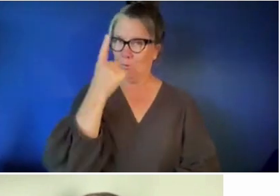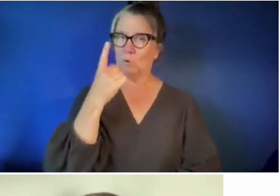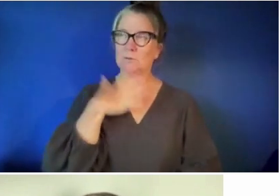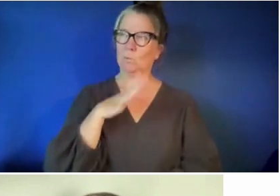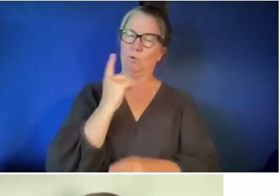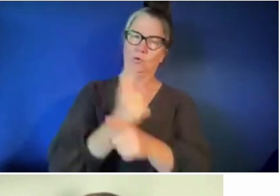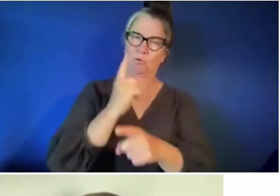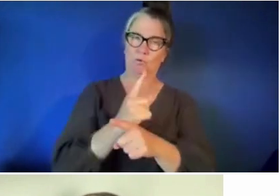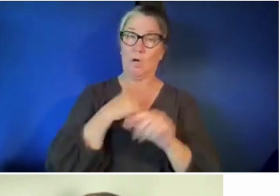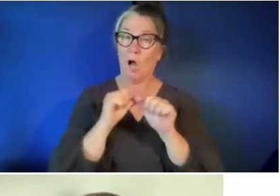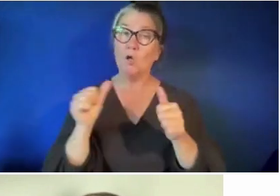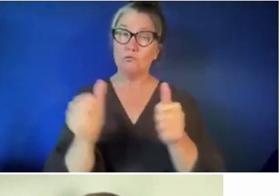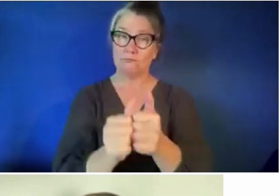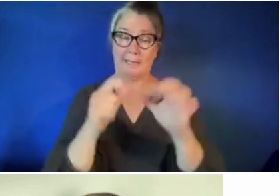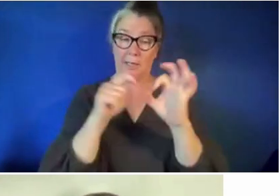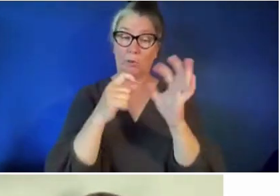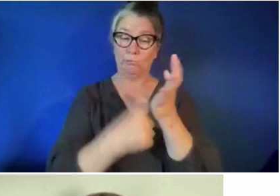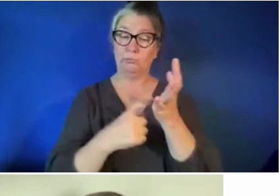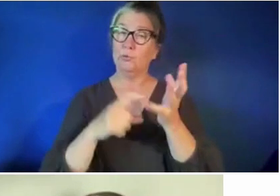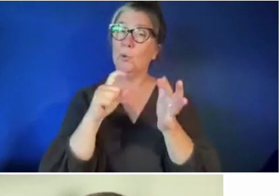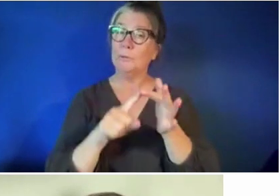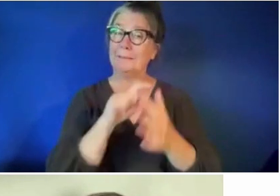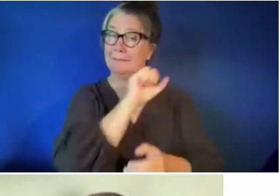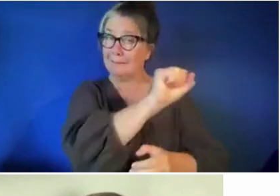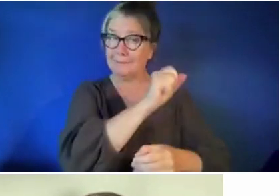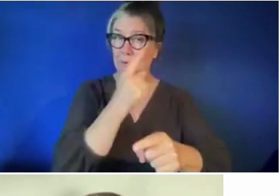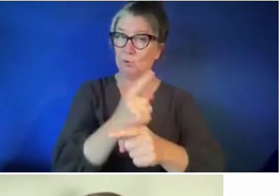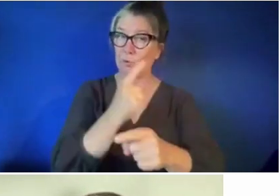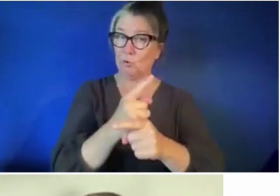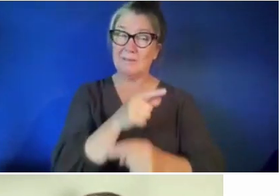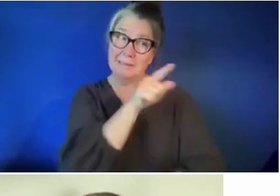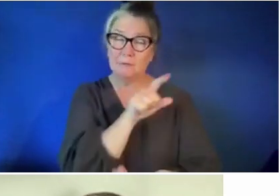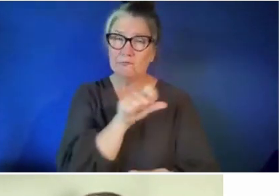I think the email culture is actually a really important signifier.